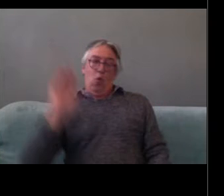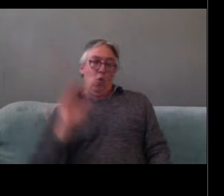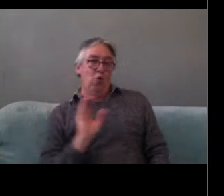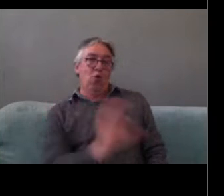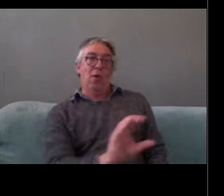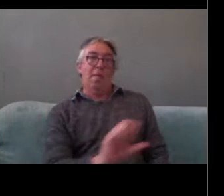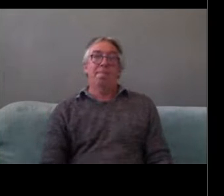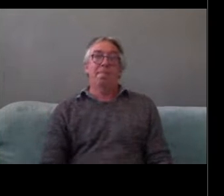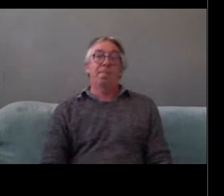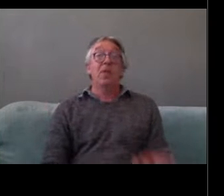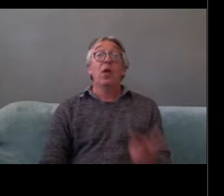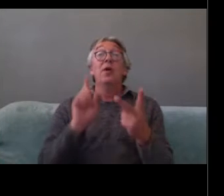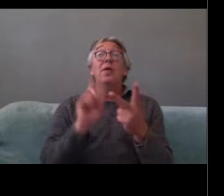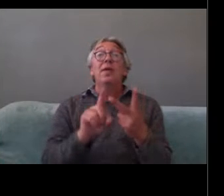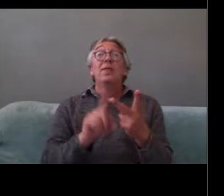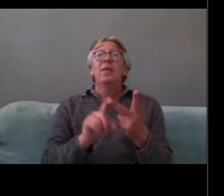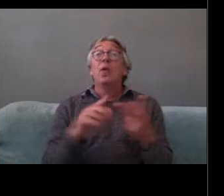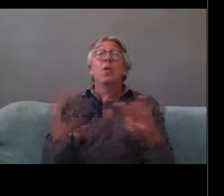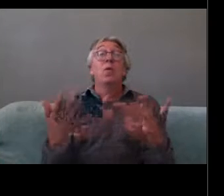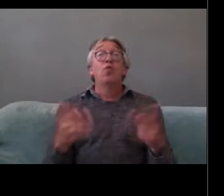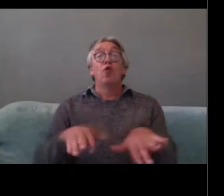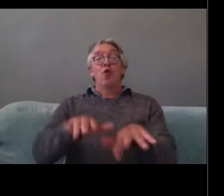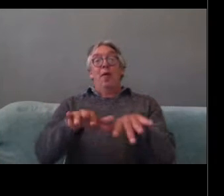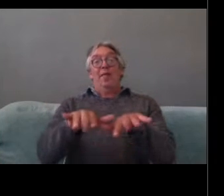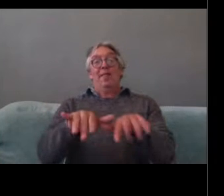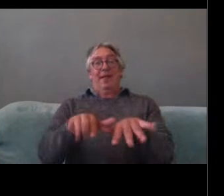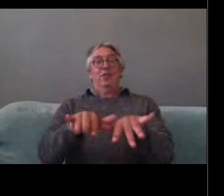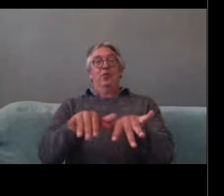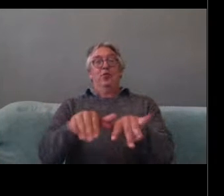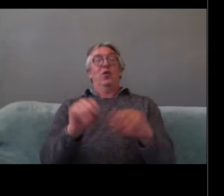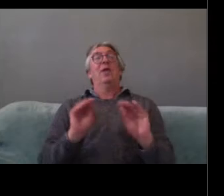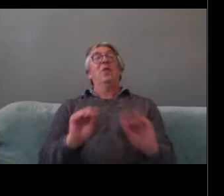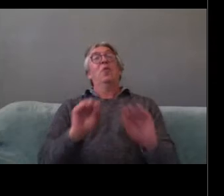Some of the vulnerable groups marginalized children don't have